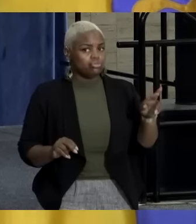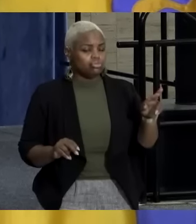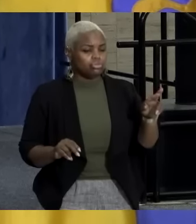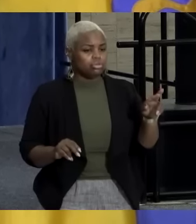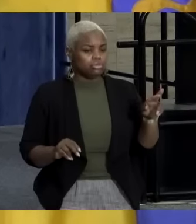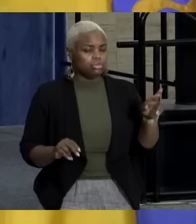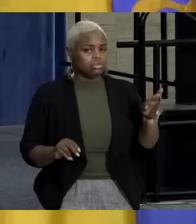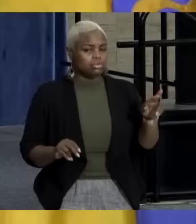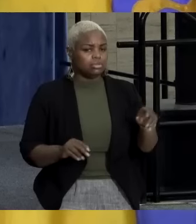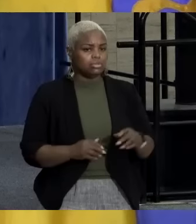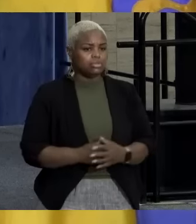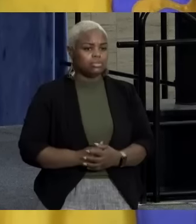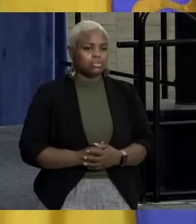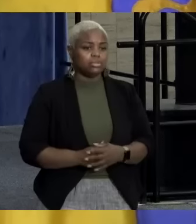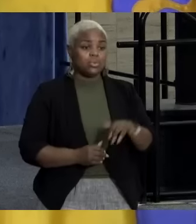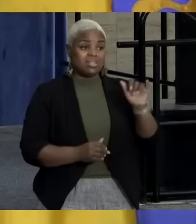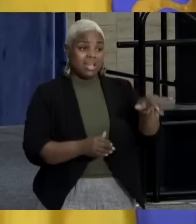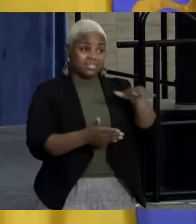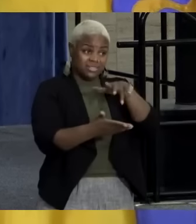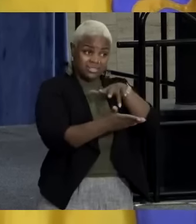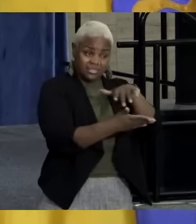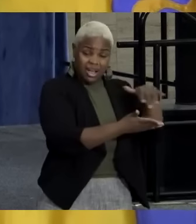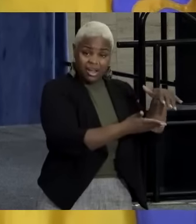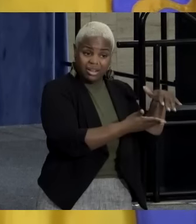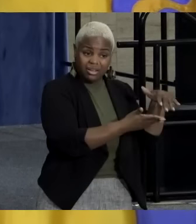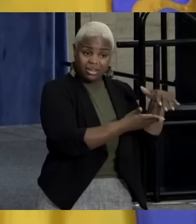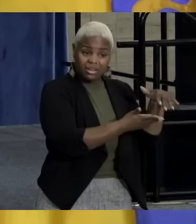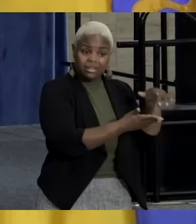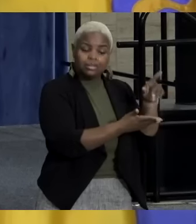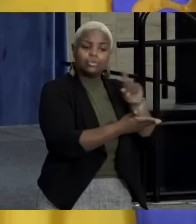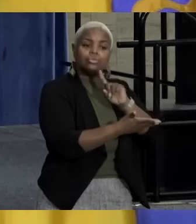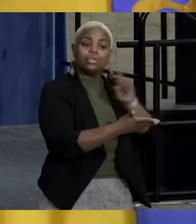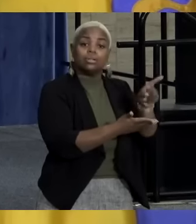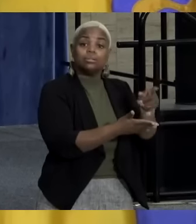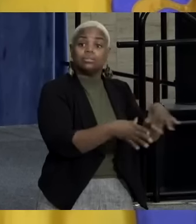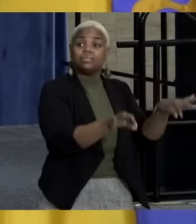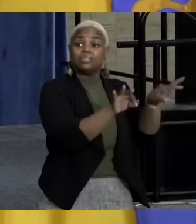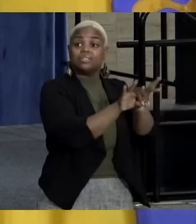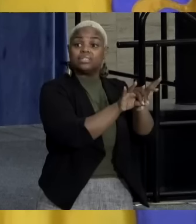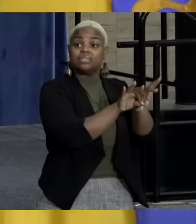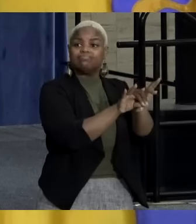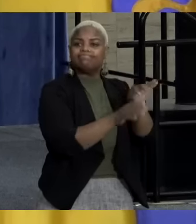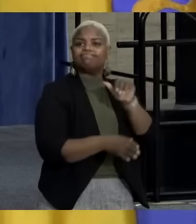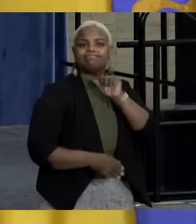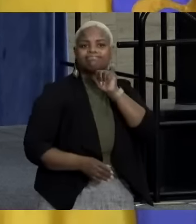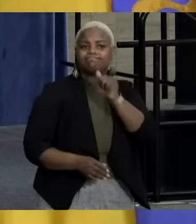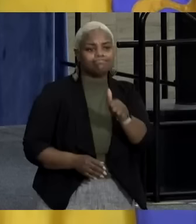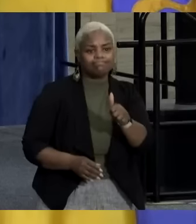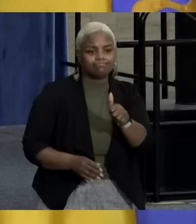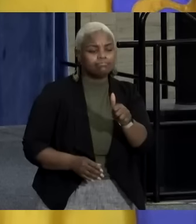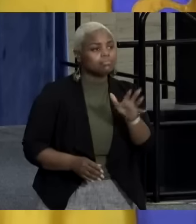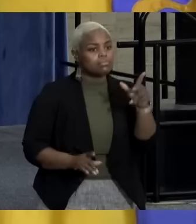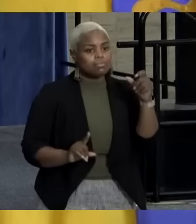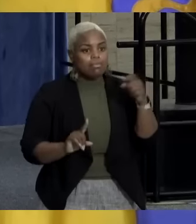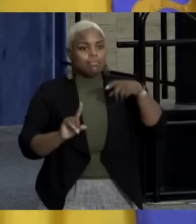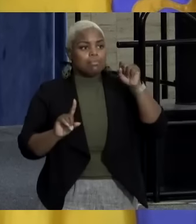The study was not statistically significant, but it triggered a media frenzy and led to the FDA